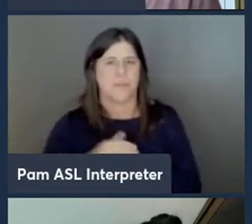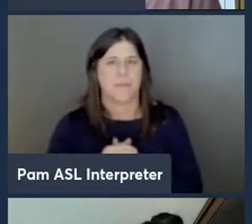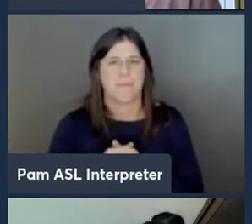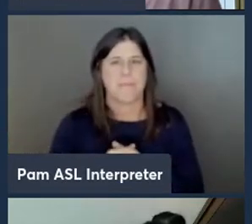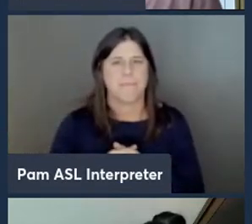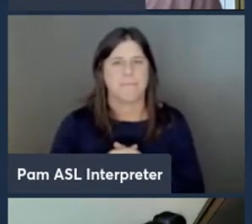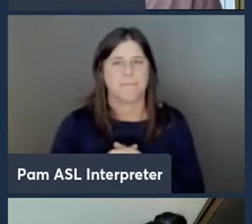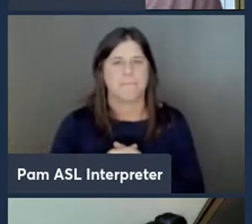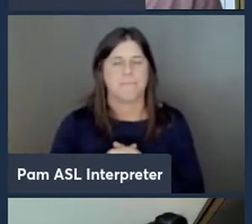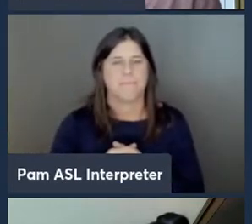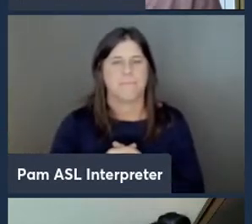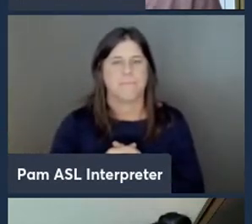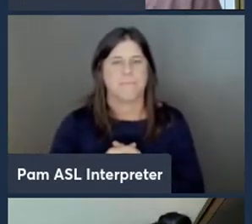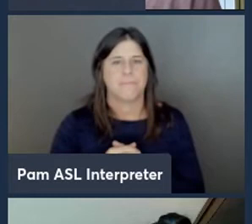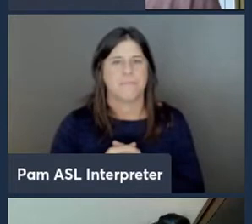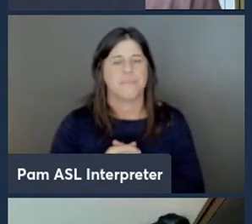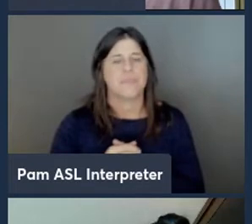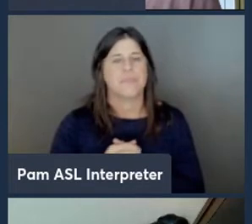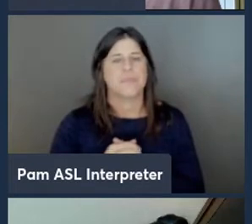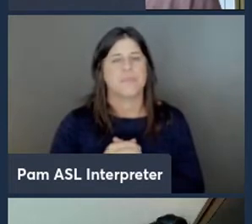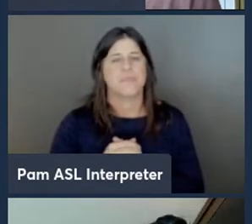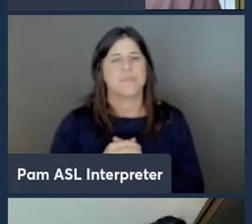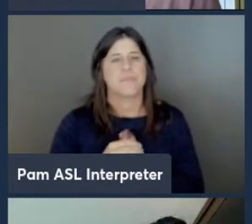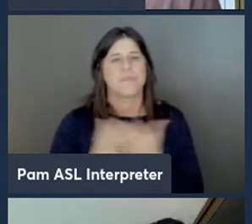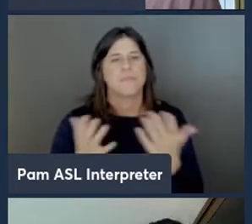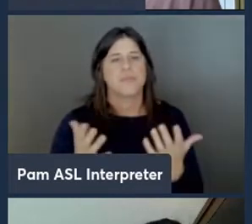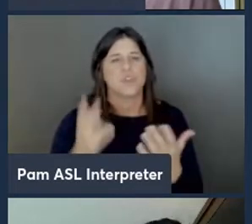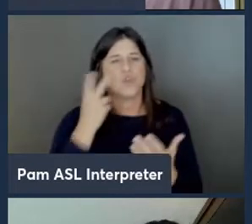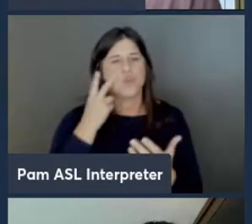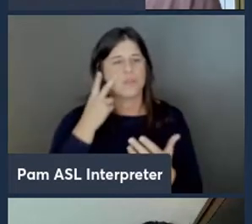So here you'll see a few different insights